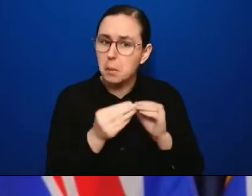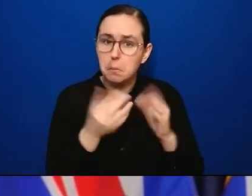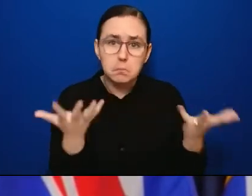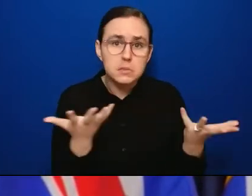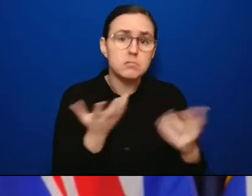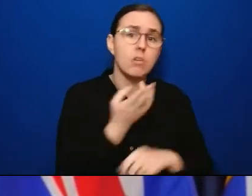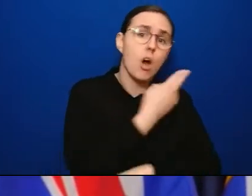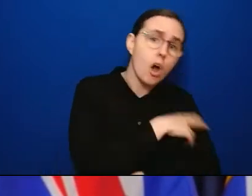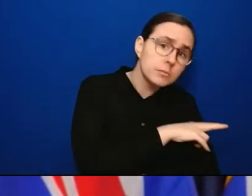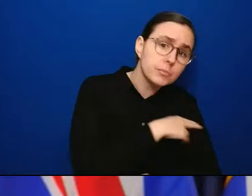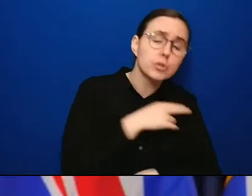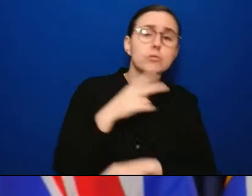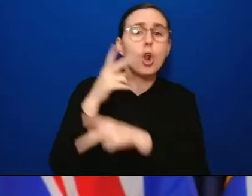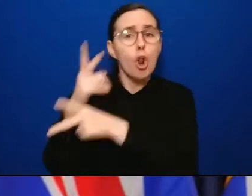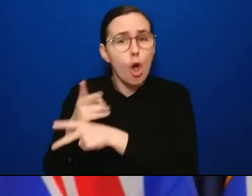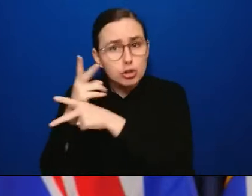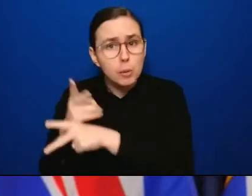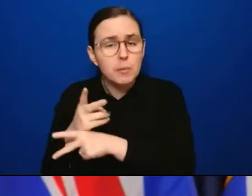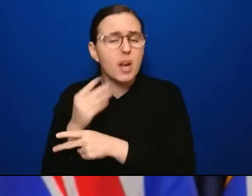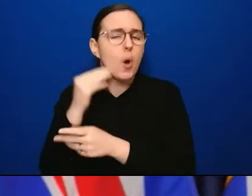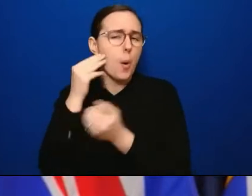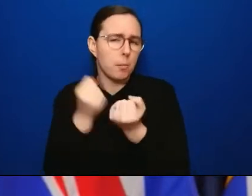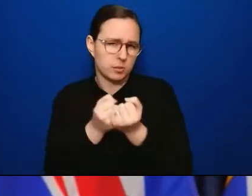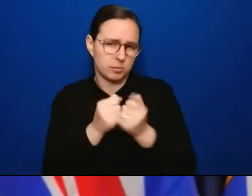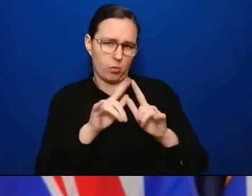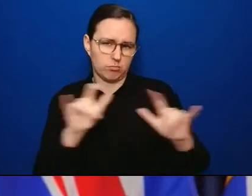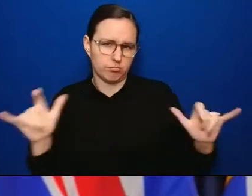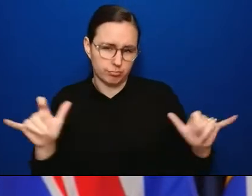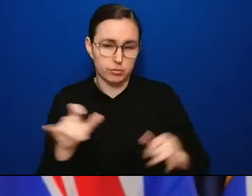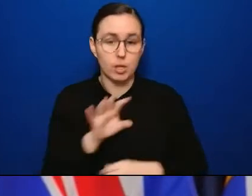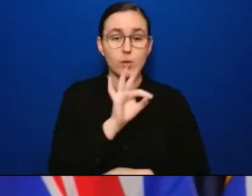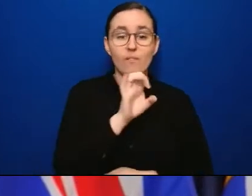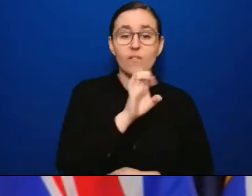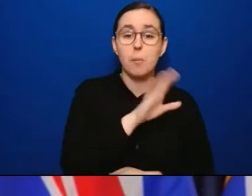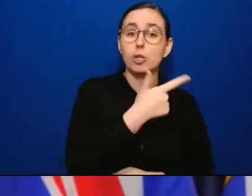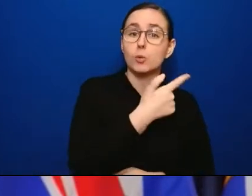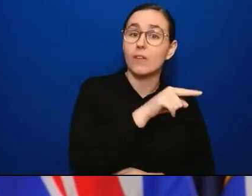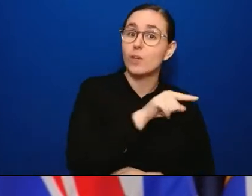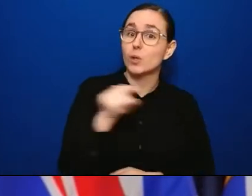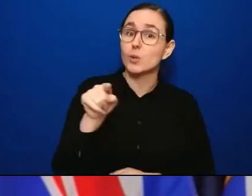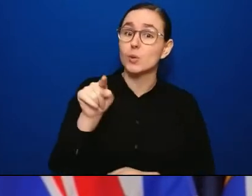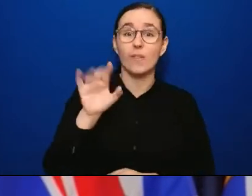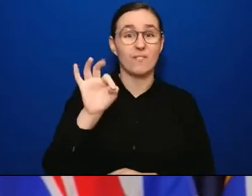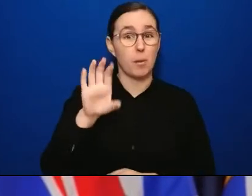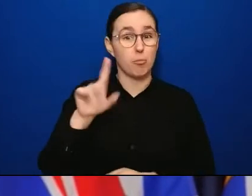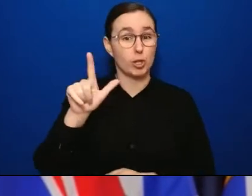especially in hospitals, long term care and home support. I